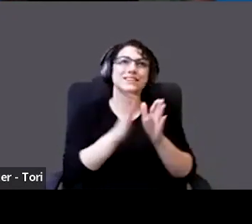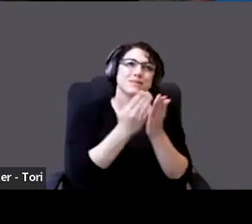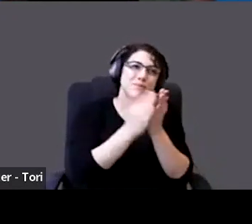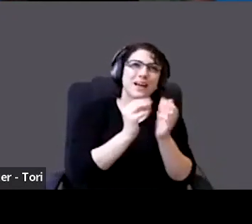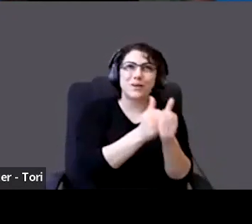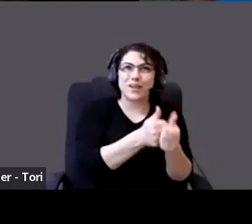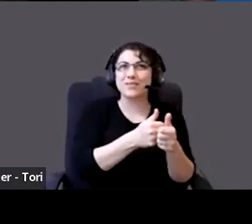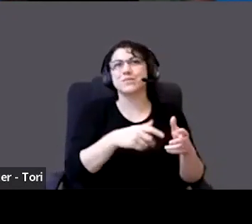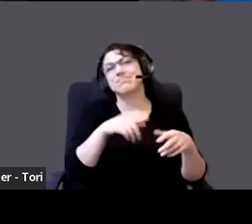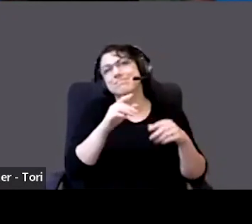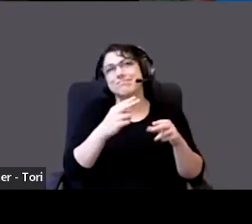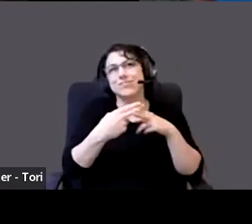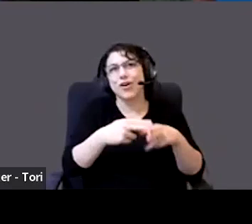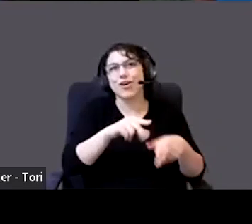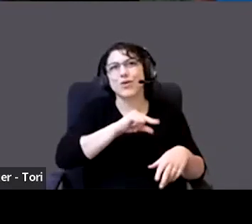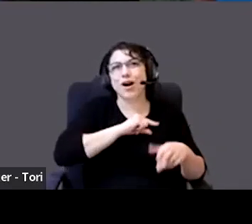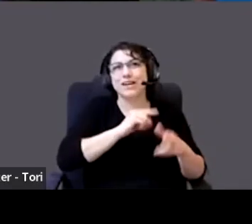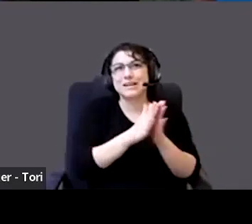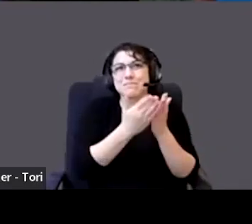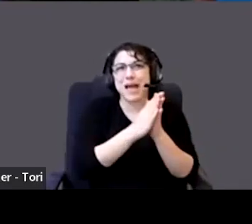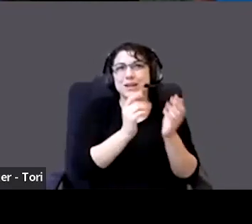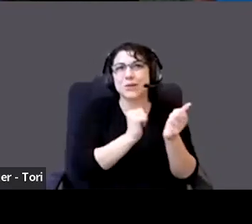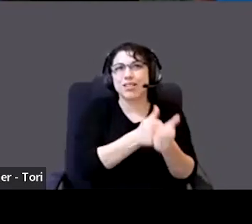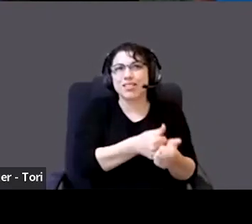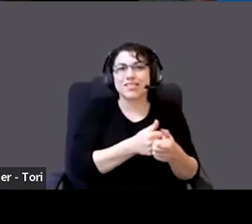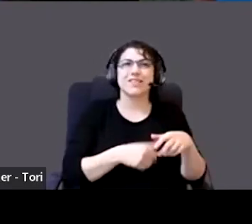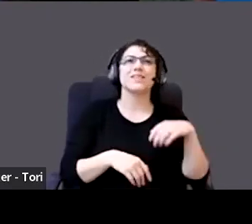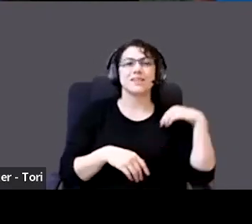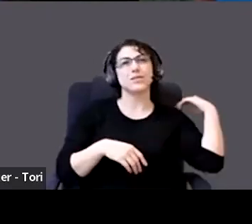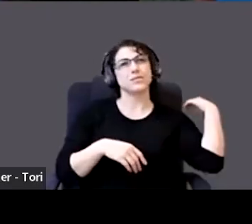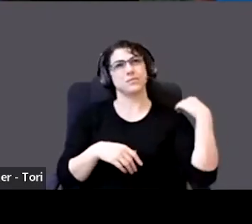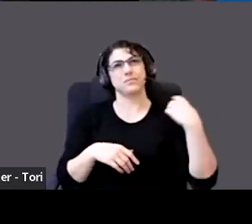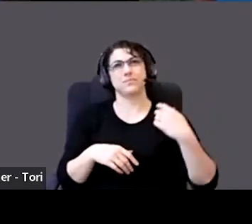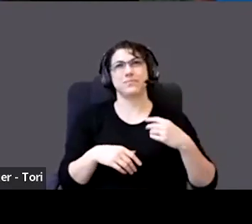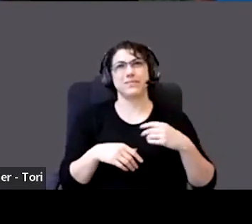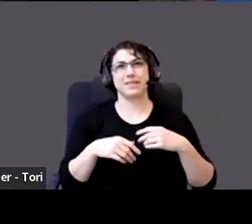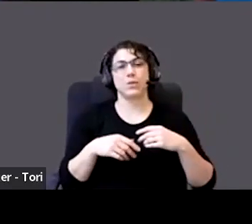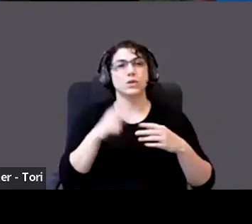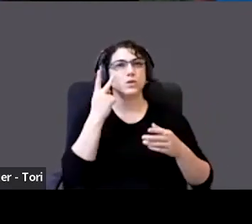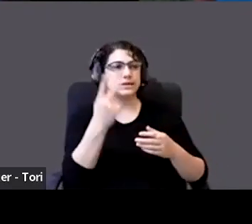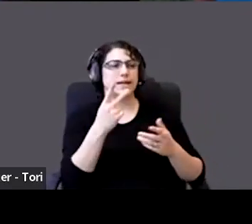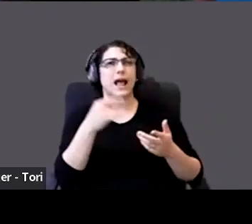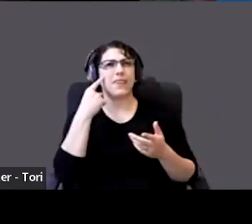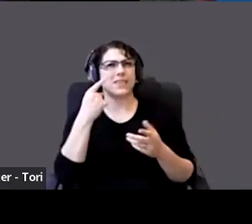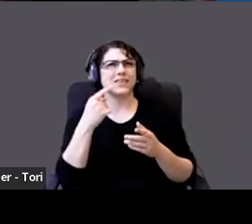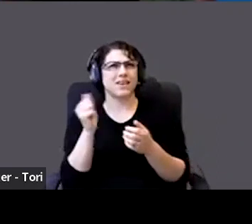But I think once you see it, those things you're talking about will be mainstream in it. Thanks, Jim.